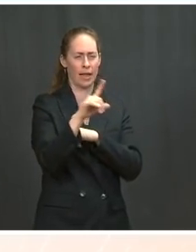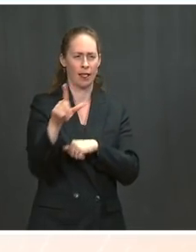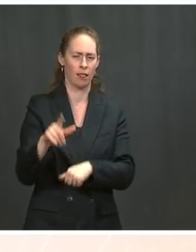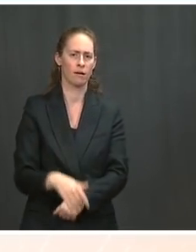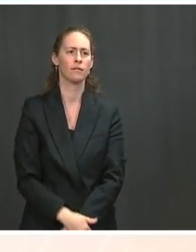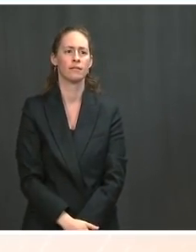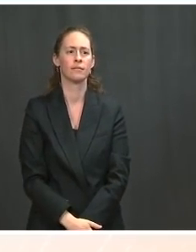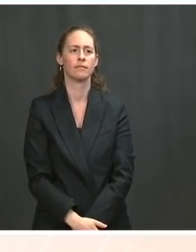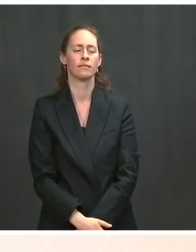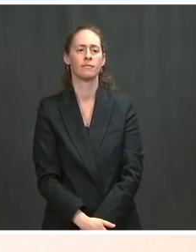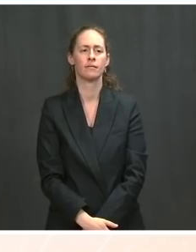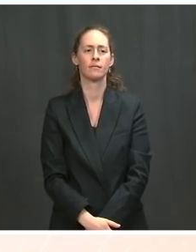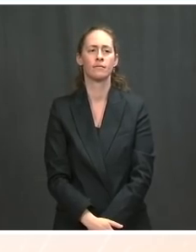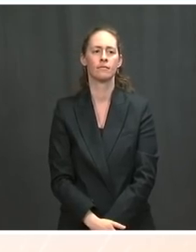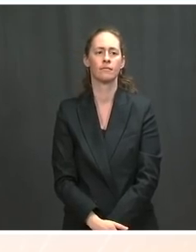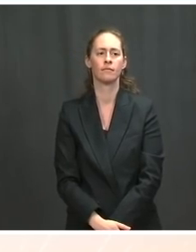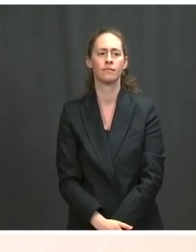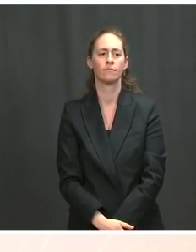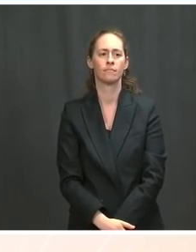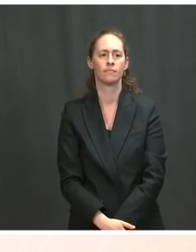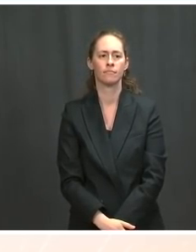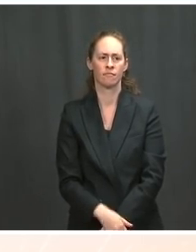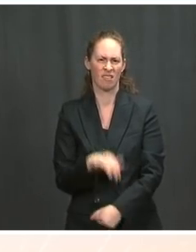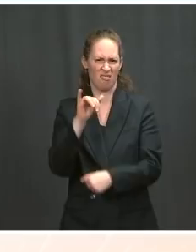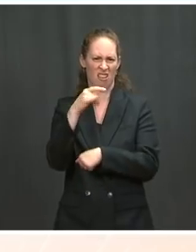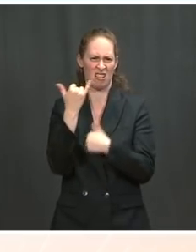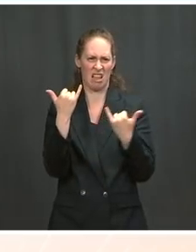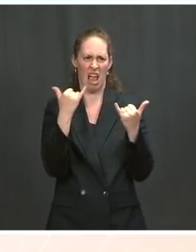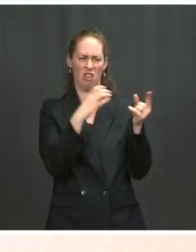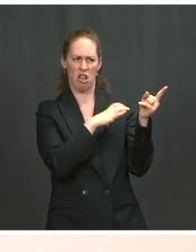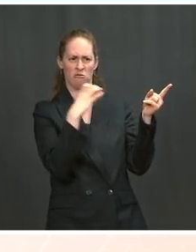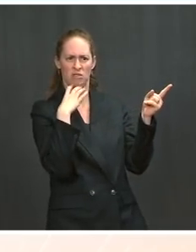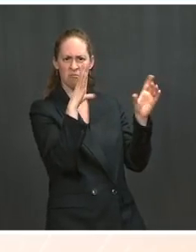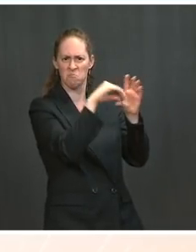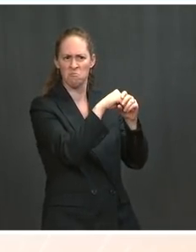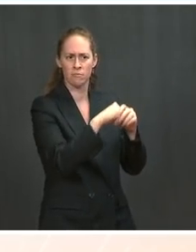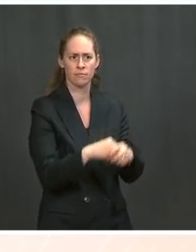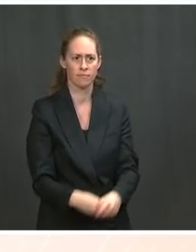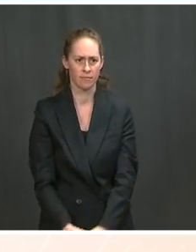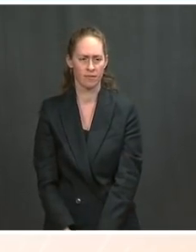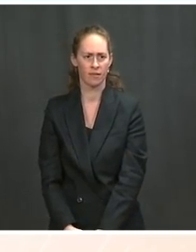The Press: Thank you. Can you confirm that those are the changes that you are seeking? Ms. Psaki: I -- I'm not going to get into more details of it,